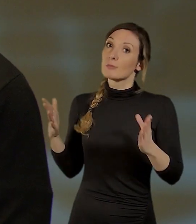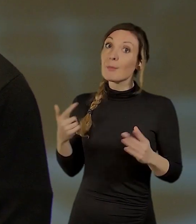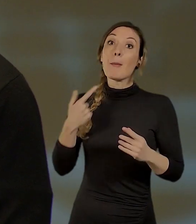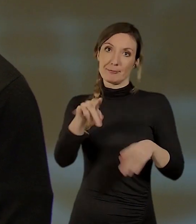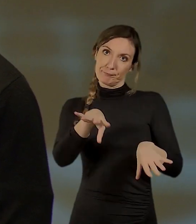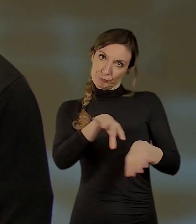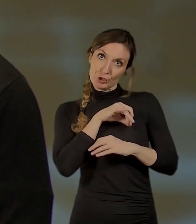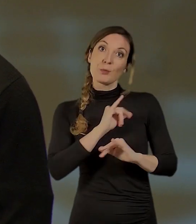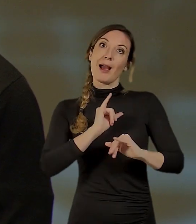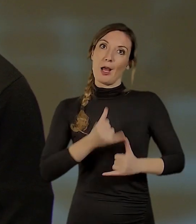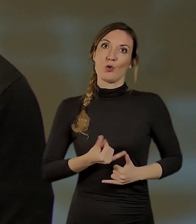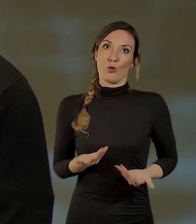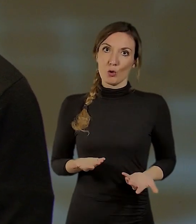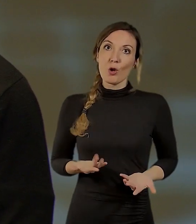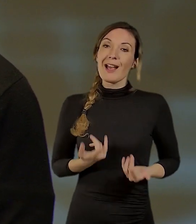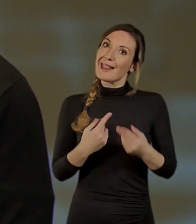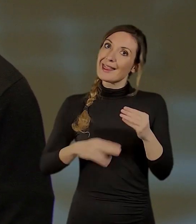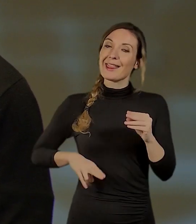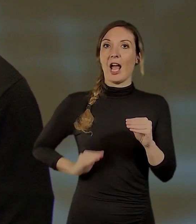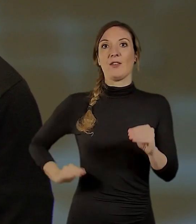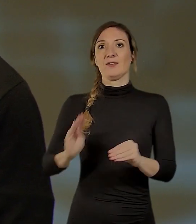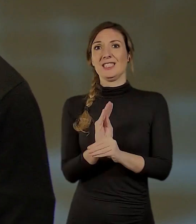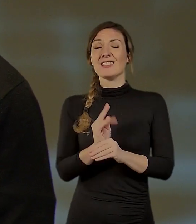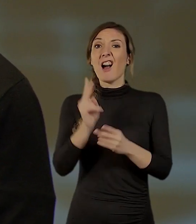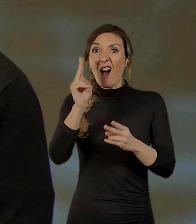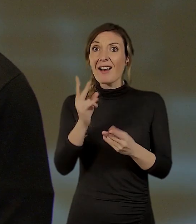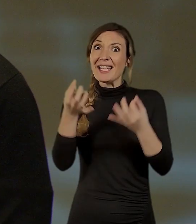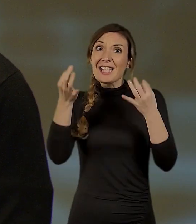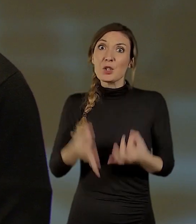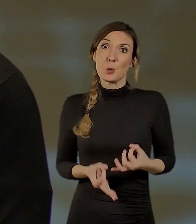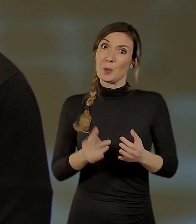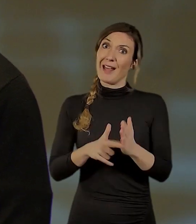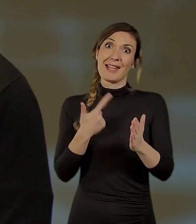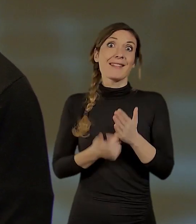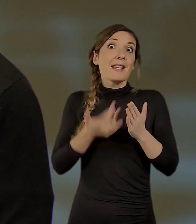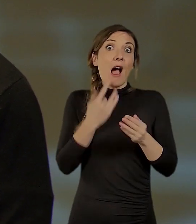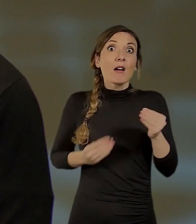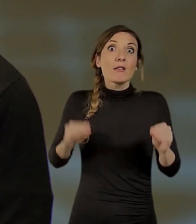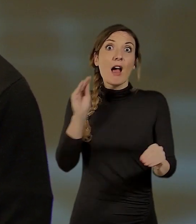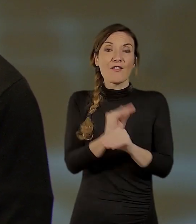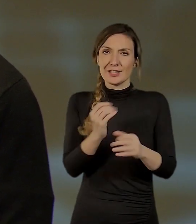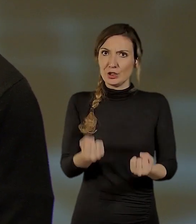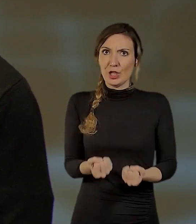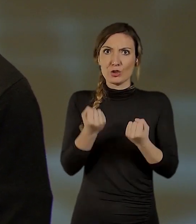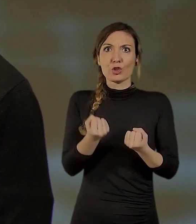But we have made 10-15% of the capacity extra. It depends on the phase we are in.